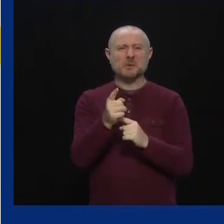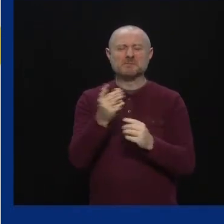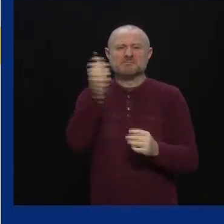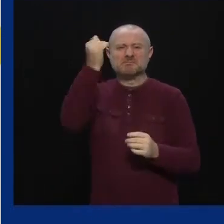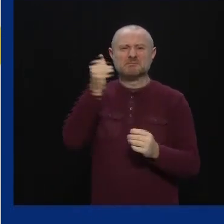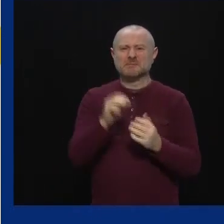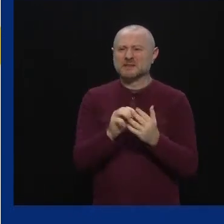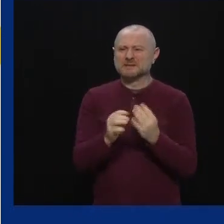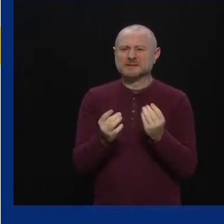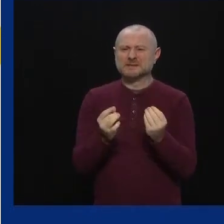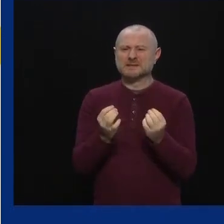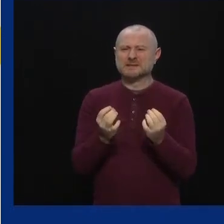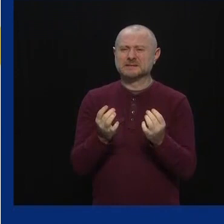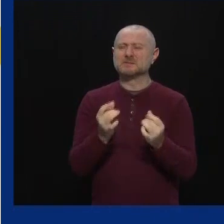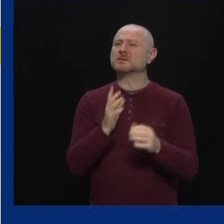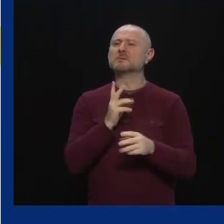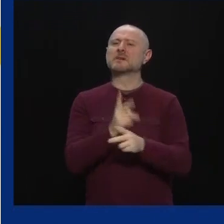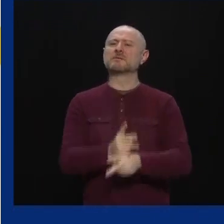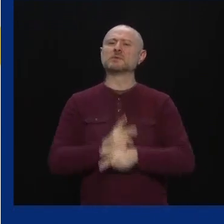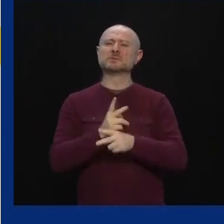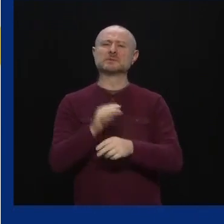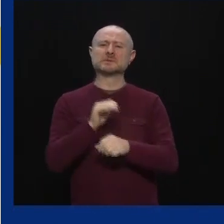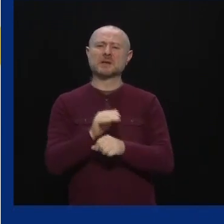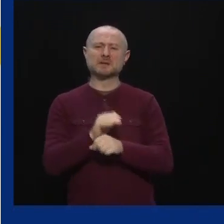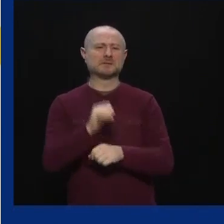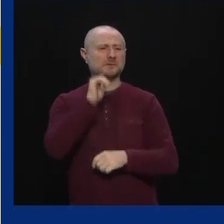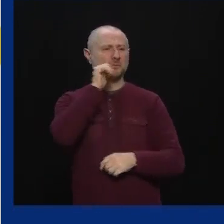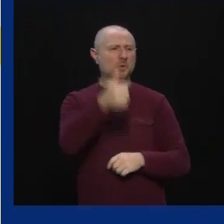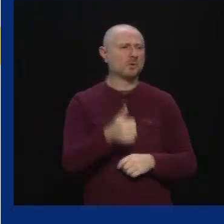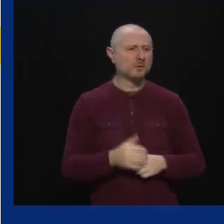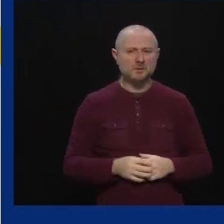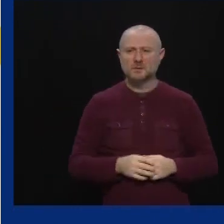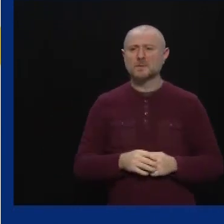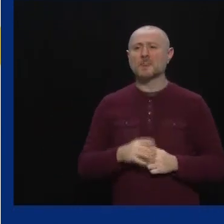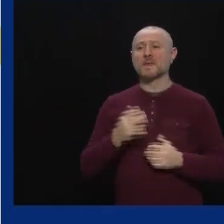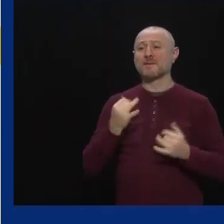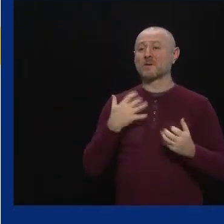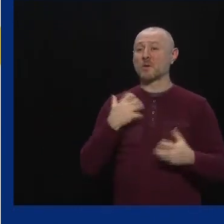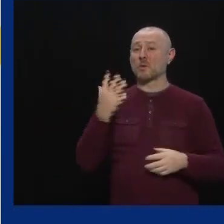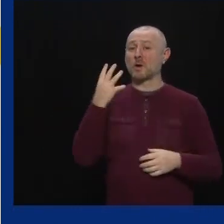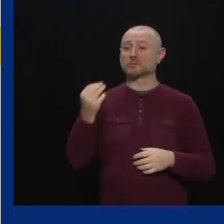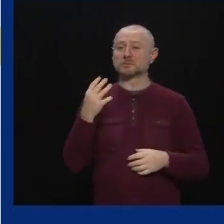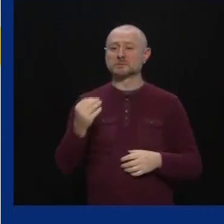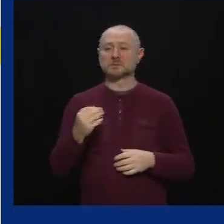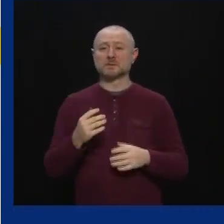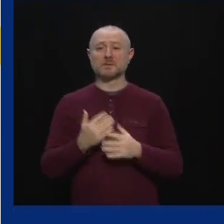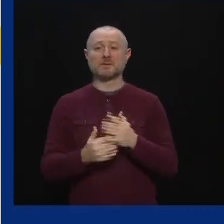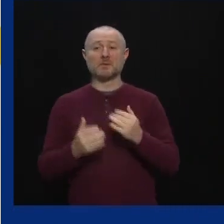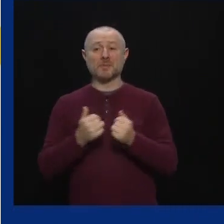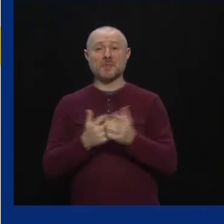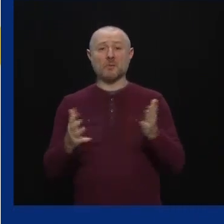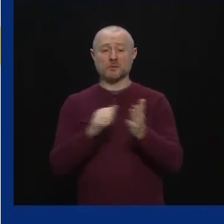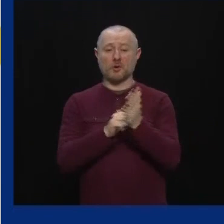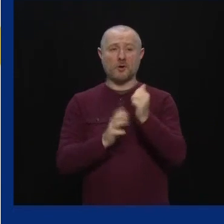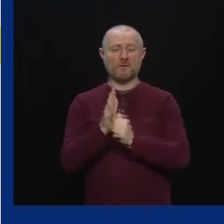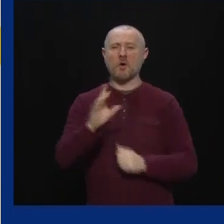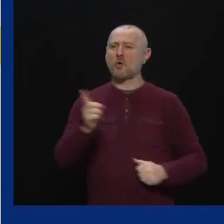CONCERN. FROSTBITE CAN DEVELOP IN THESE TEMPS WITHIN TEN MINUTES. TAKE PRECAUTION TONIGHT AND